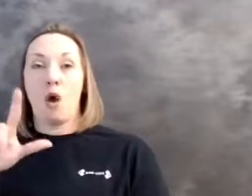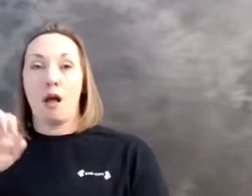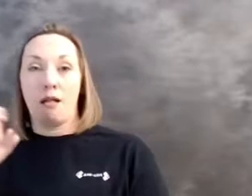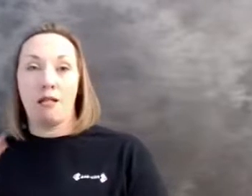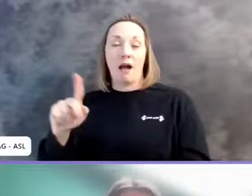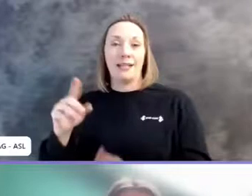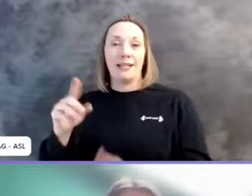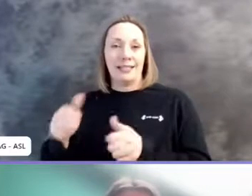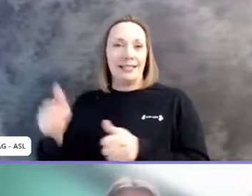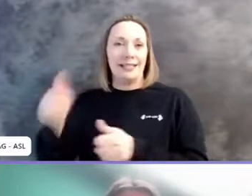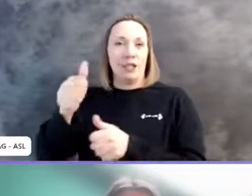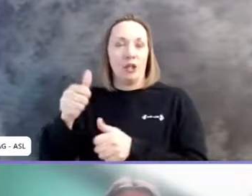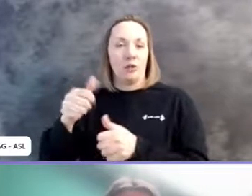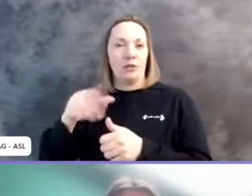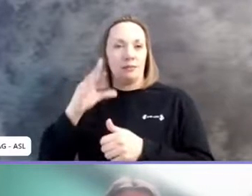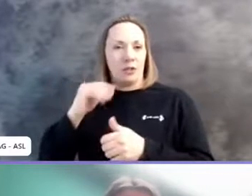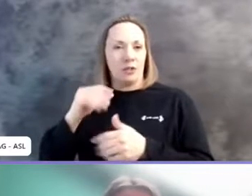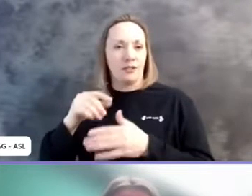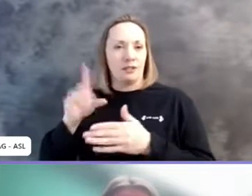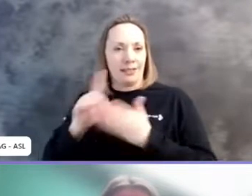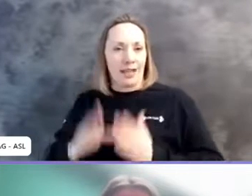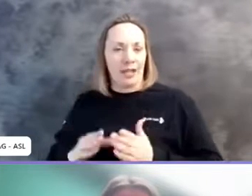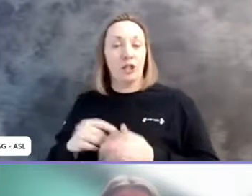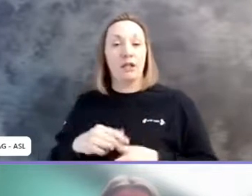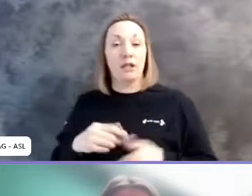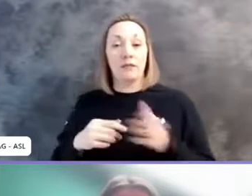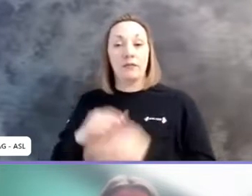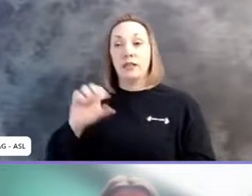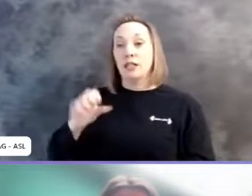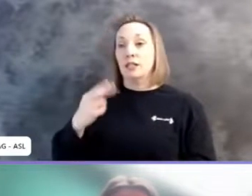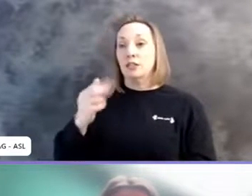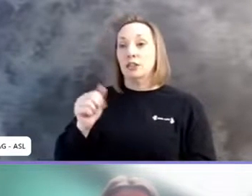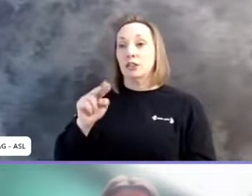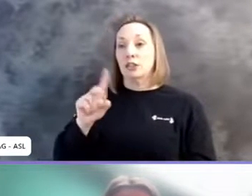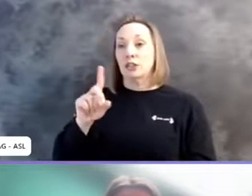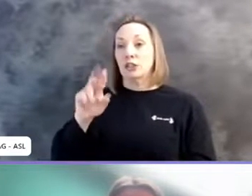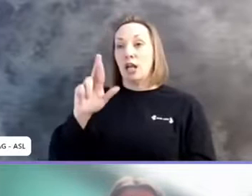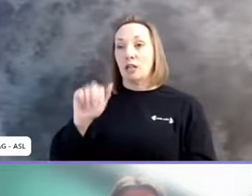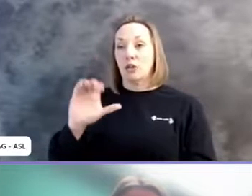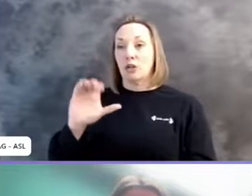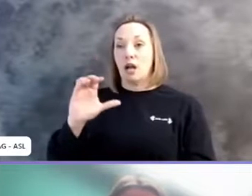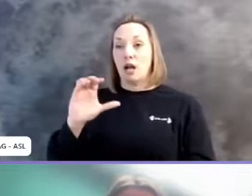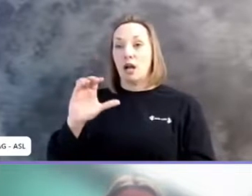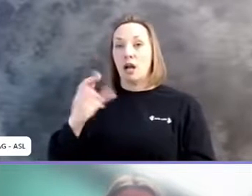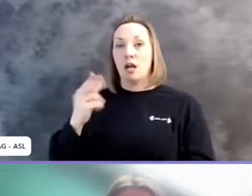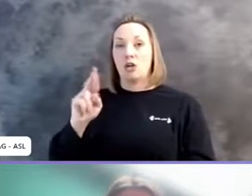inclusive design for PWC, and Zoe Portlock